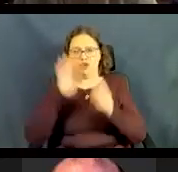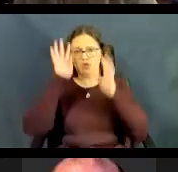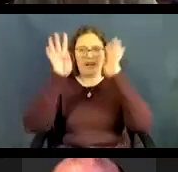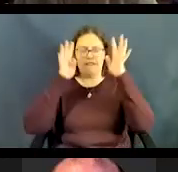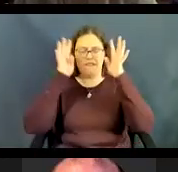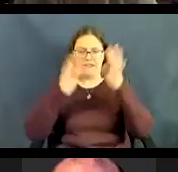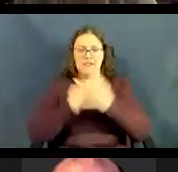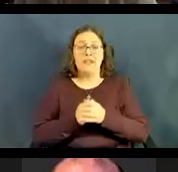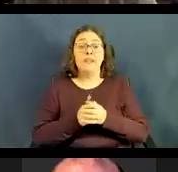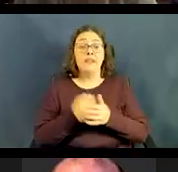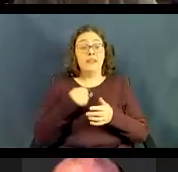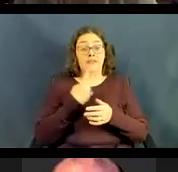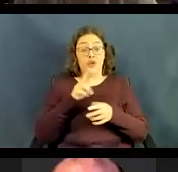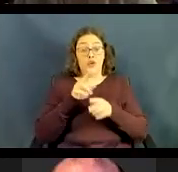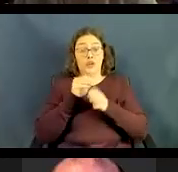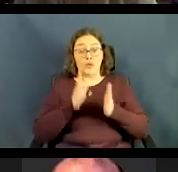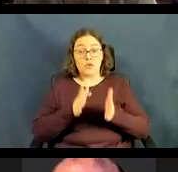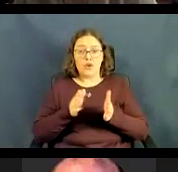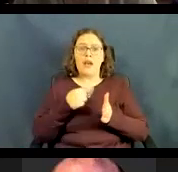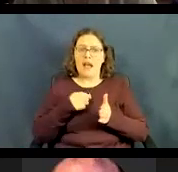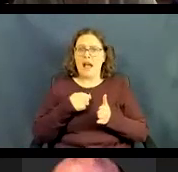You select one, insert, and the background of your banner will change.